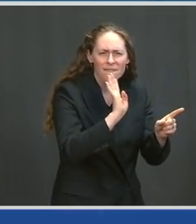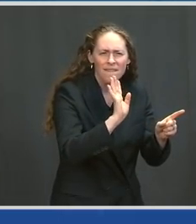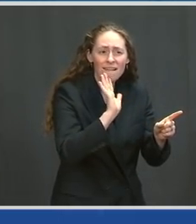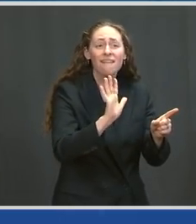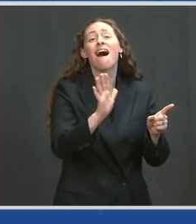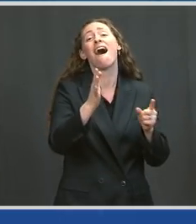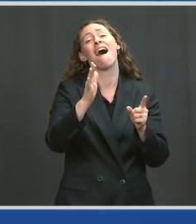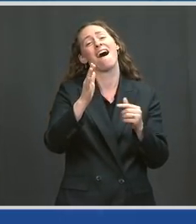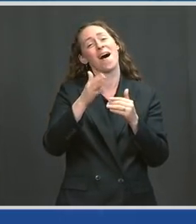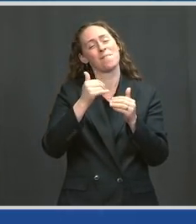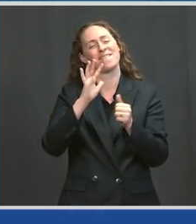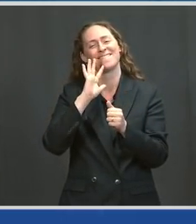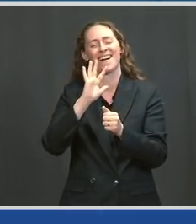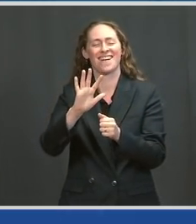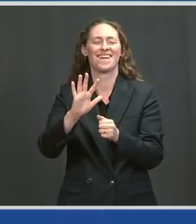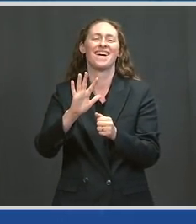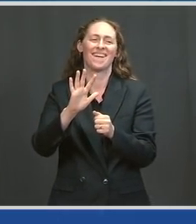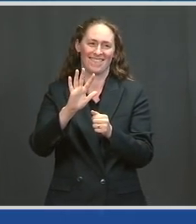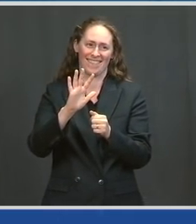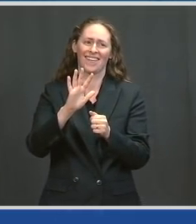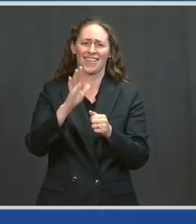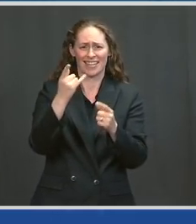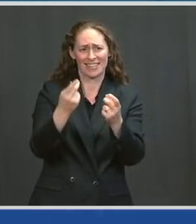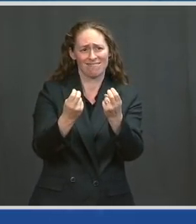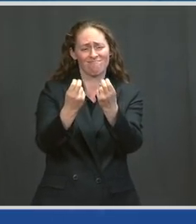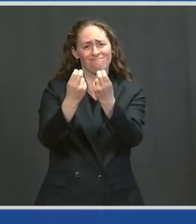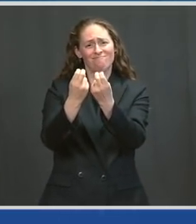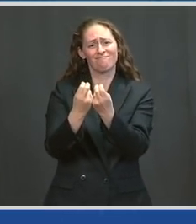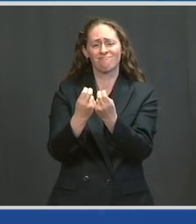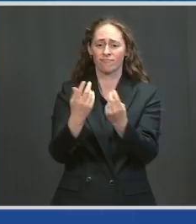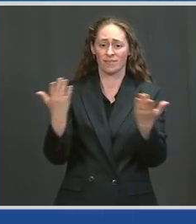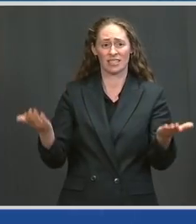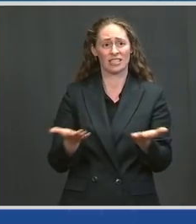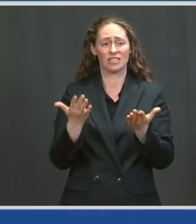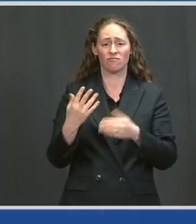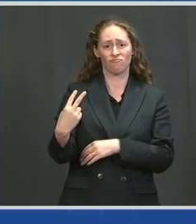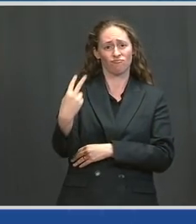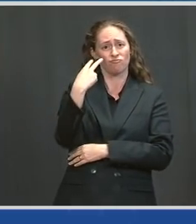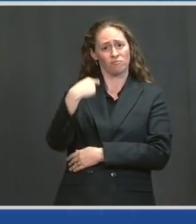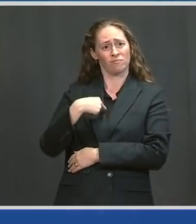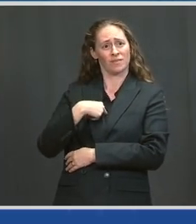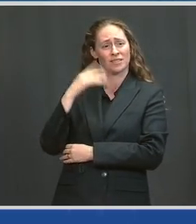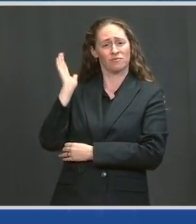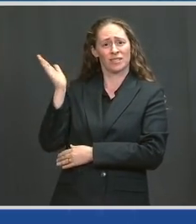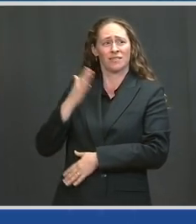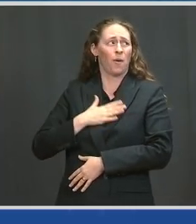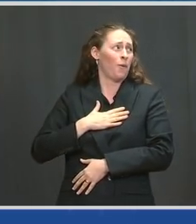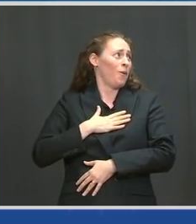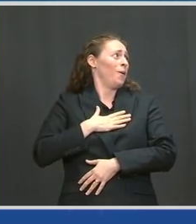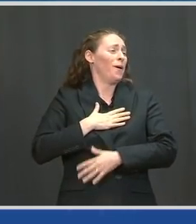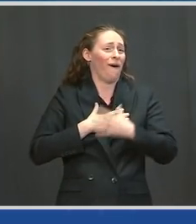coming to hear a President speak. My Lord, in my faith we call that purgatory.